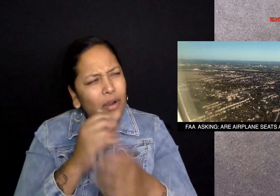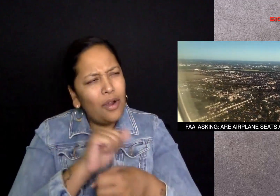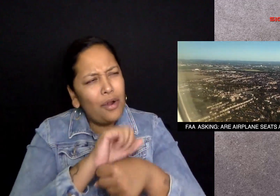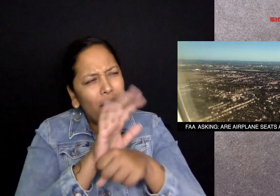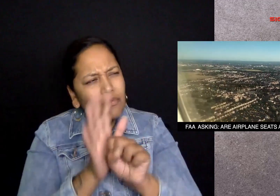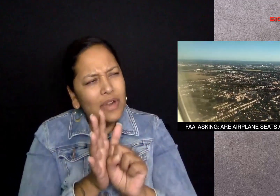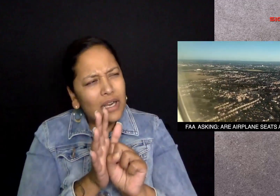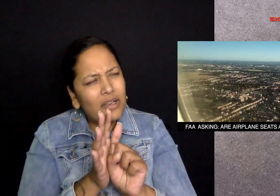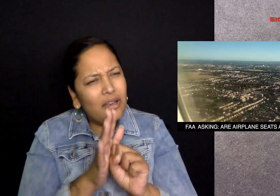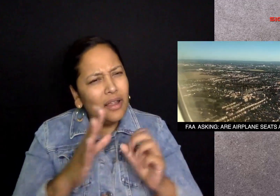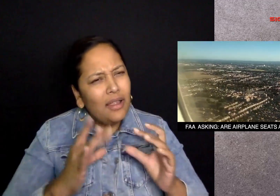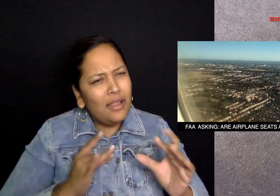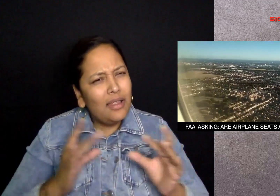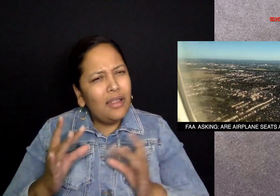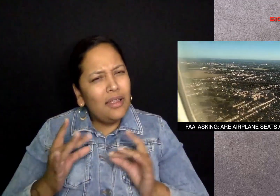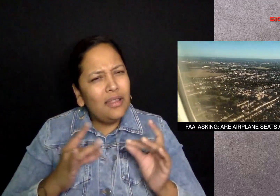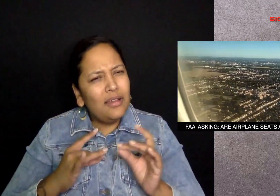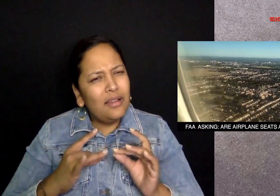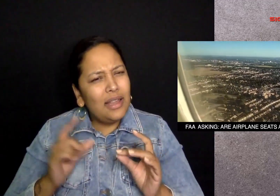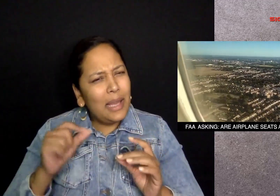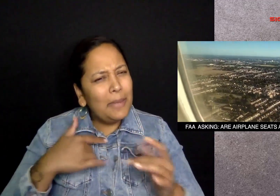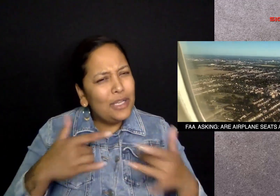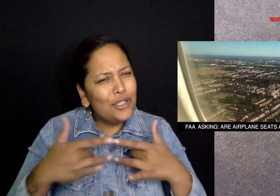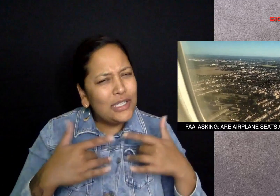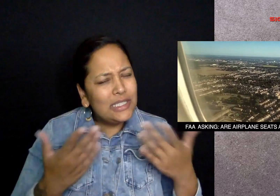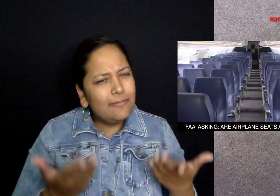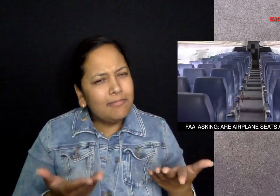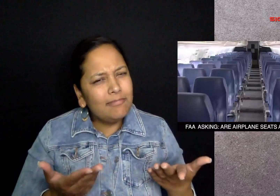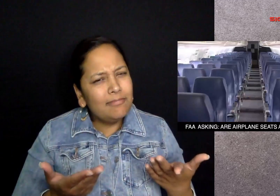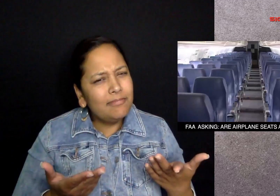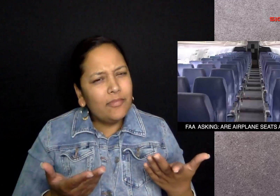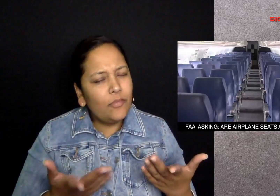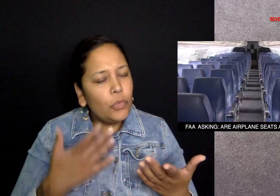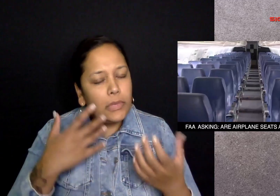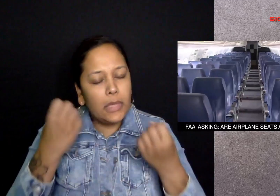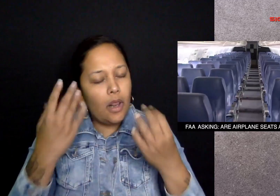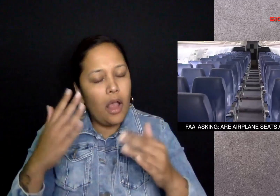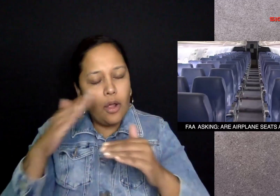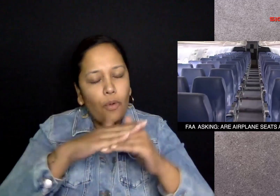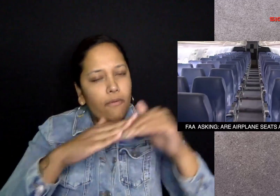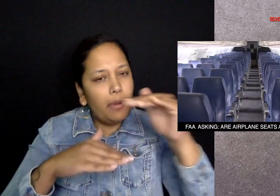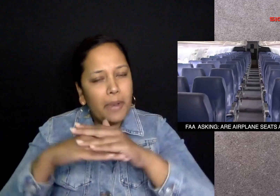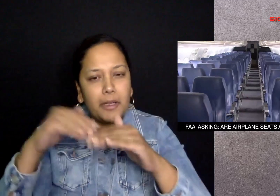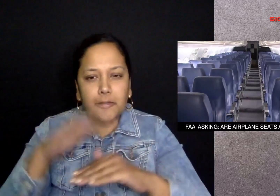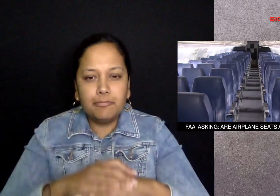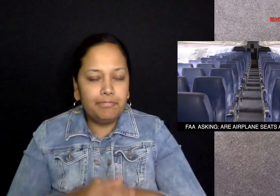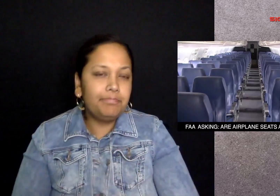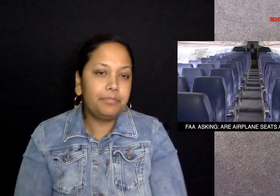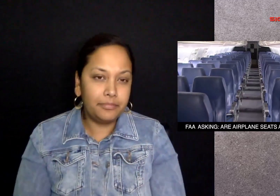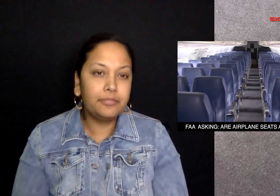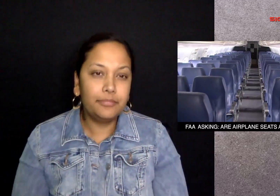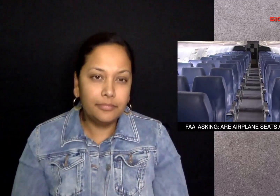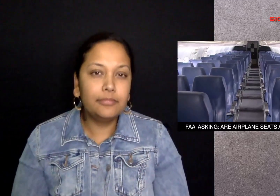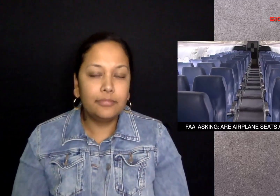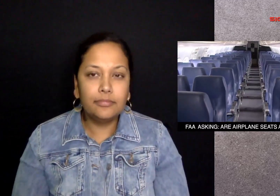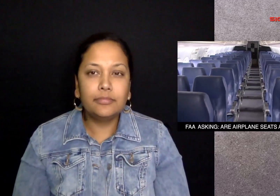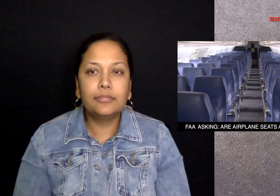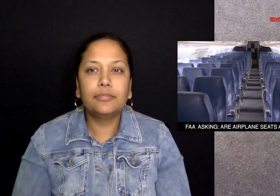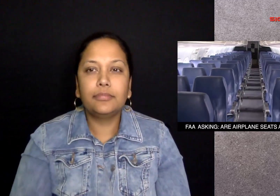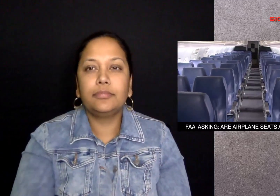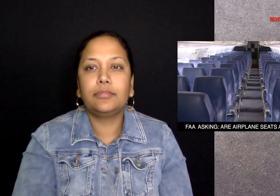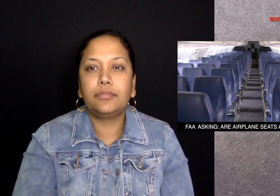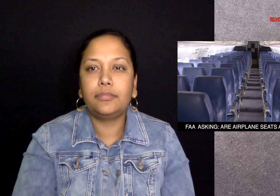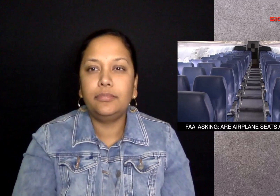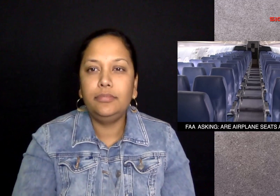particularly with Covid 19 and contagion I'm concern about that it is not comfortable at all